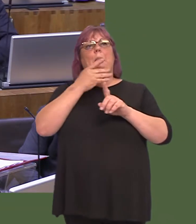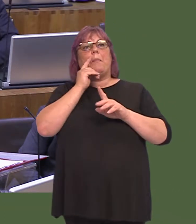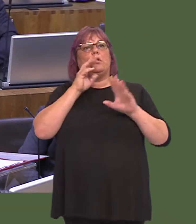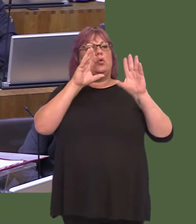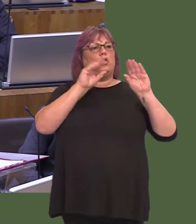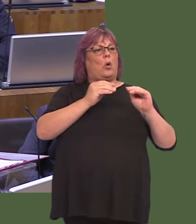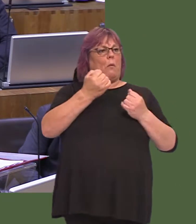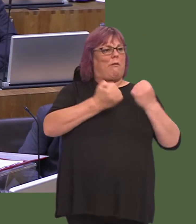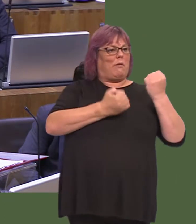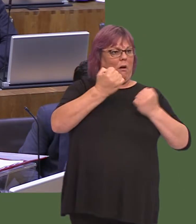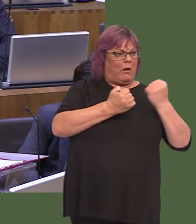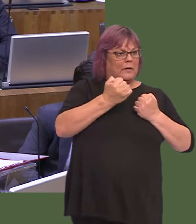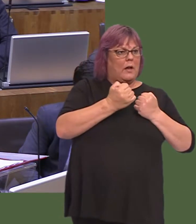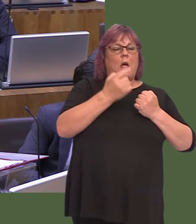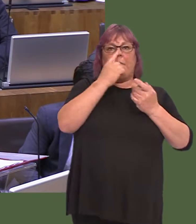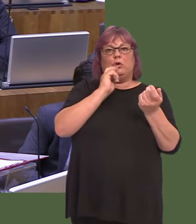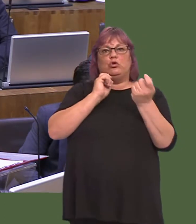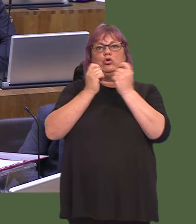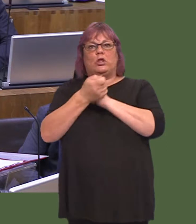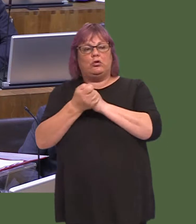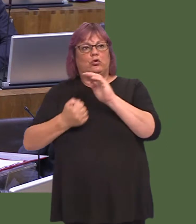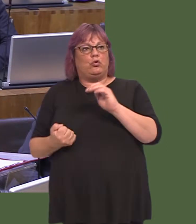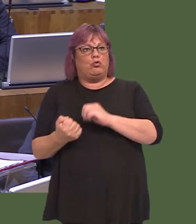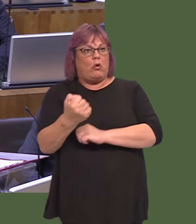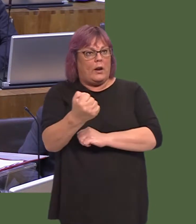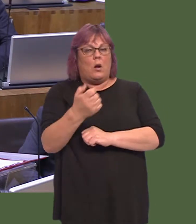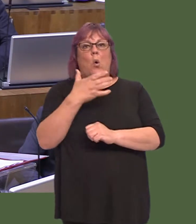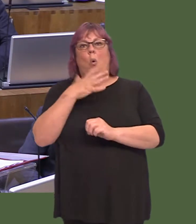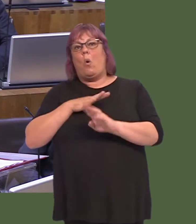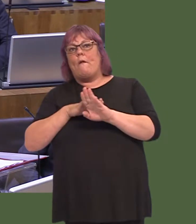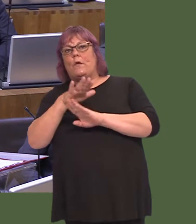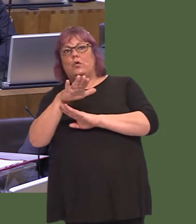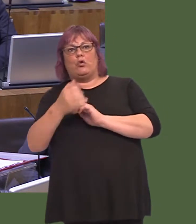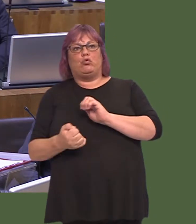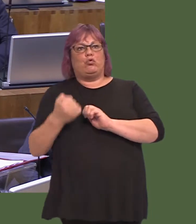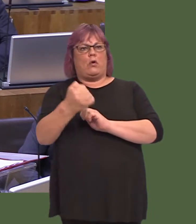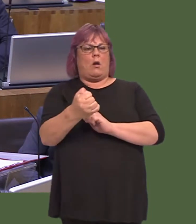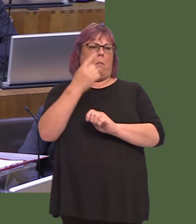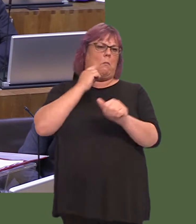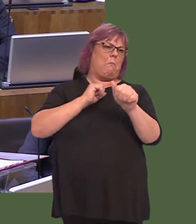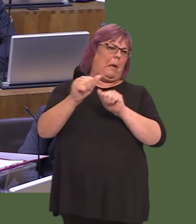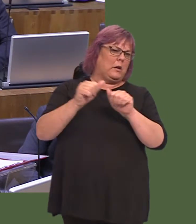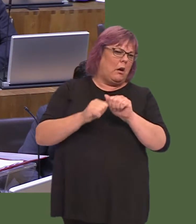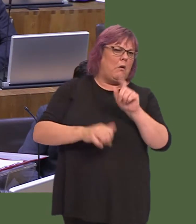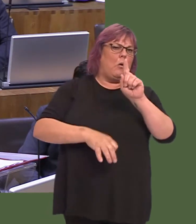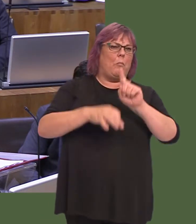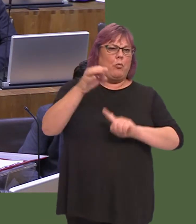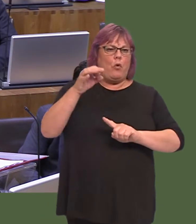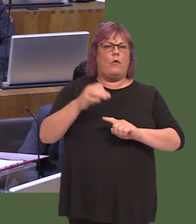means, of course, moving ahead with the improvements we're going to see in our rail infrastructure, to make it more comfortable for people to travel by train, in air-conditioned trains